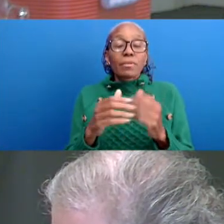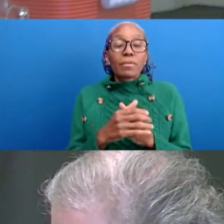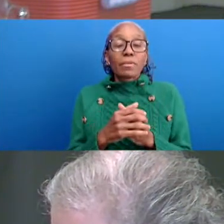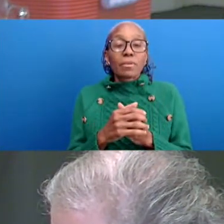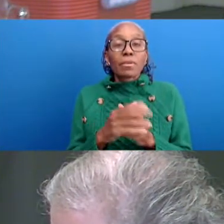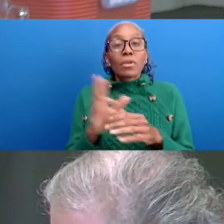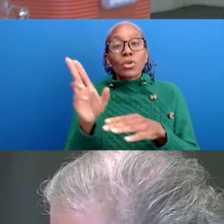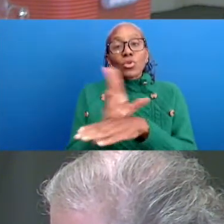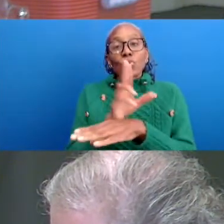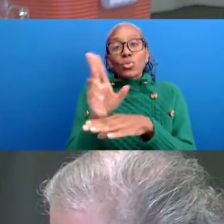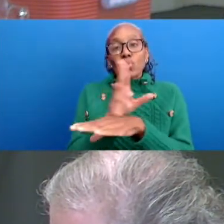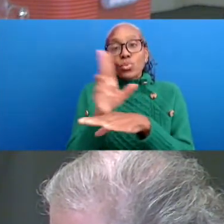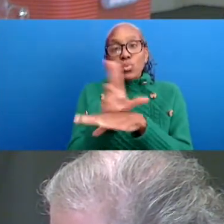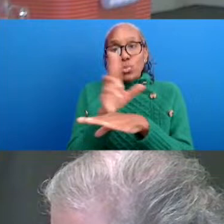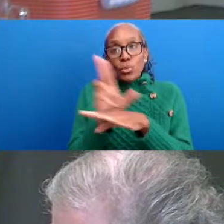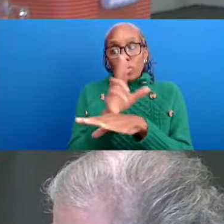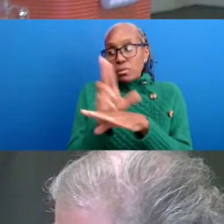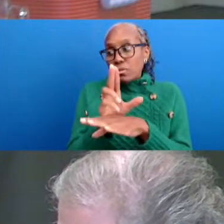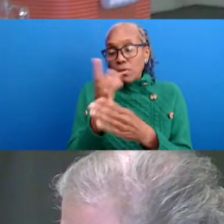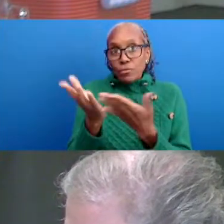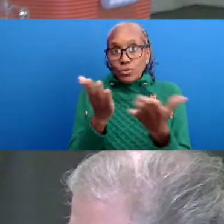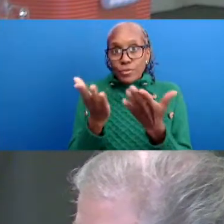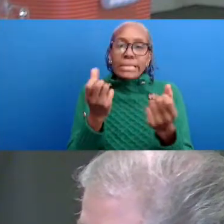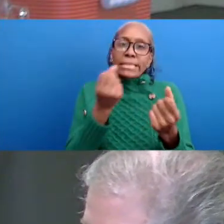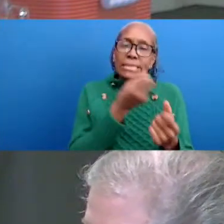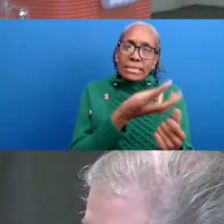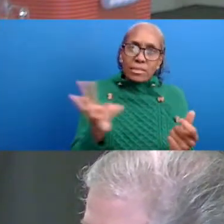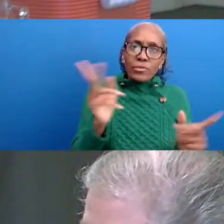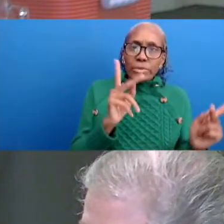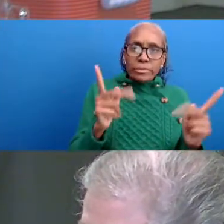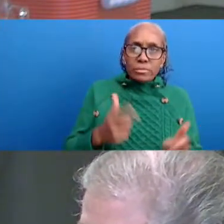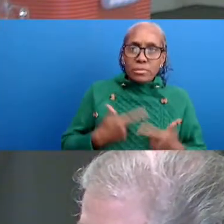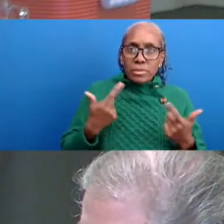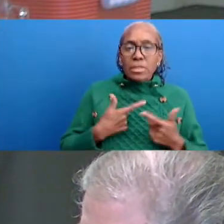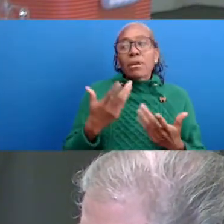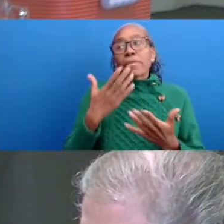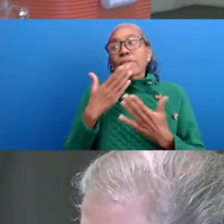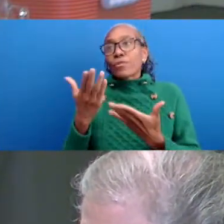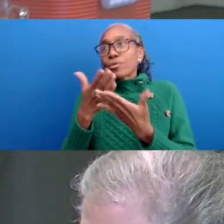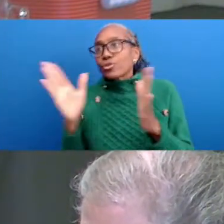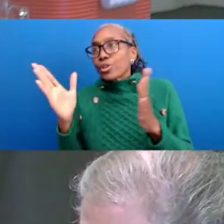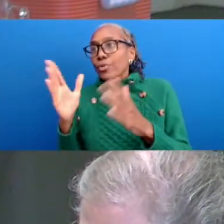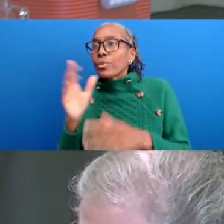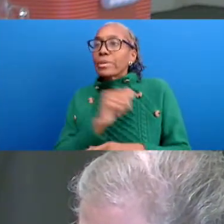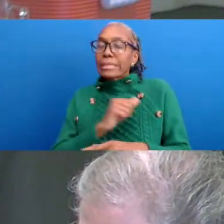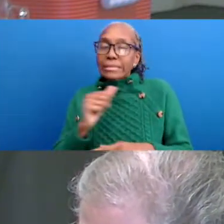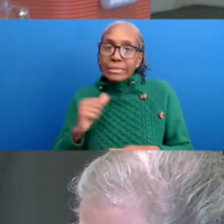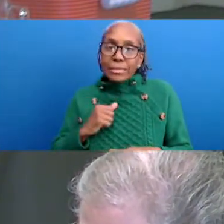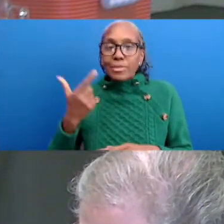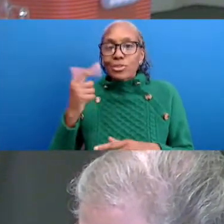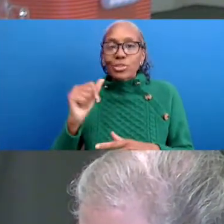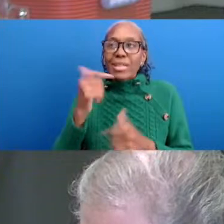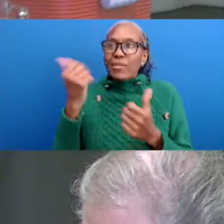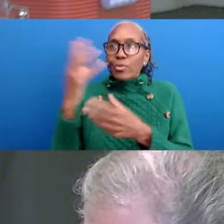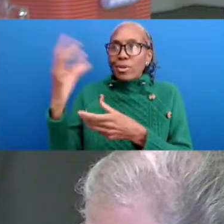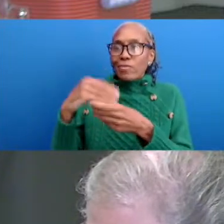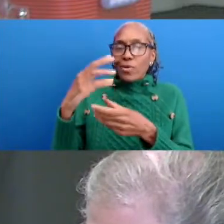TO HIGHLIGHT IS THE UTILIZATION PIECE.